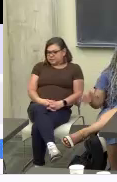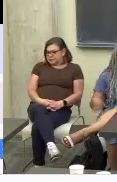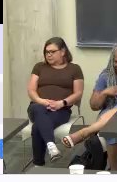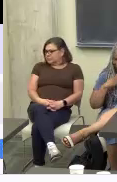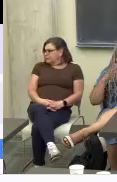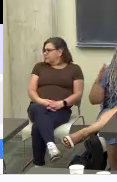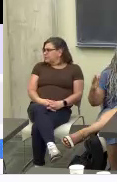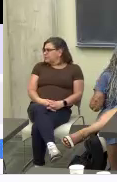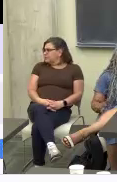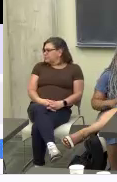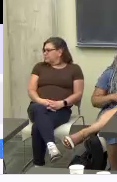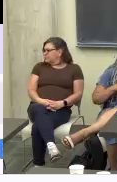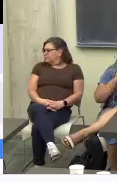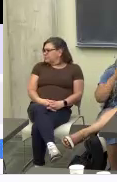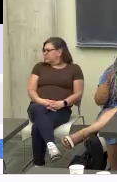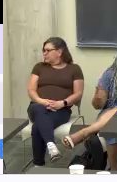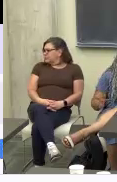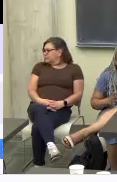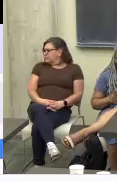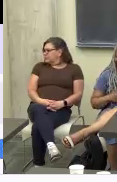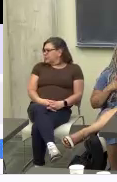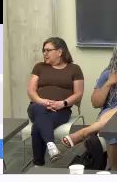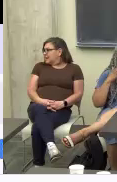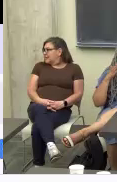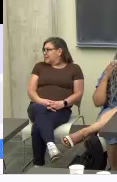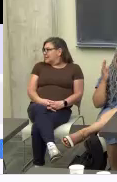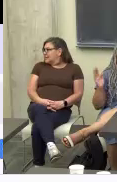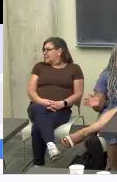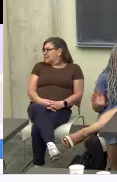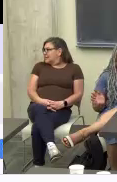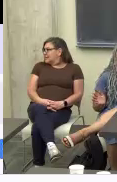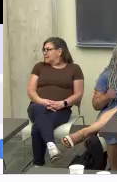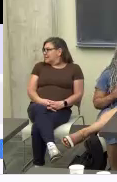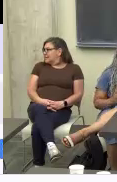opportunities for new ways of being new ways of thinking that we have to lean into that we